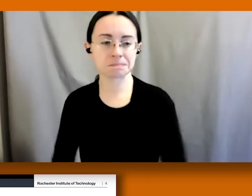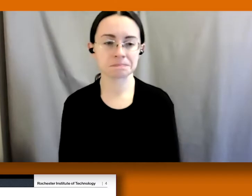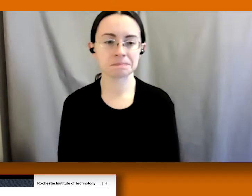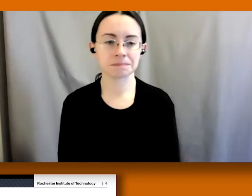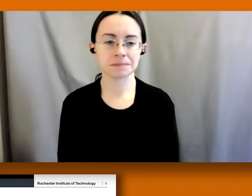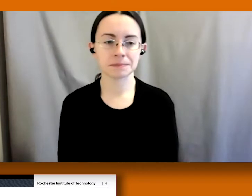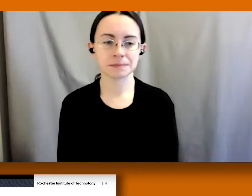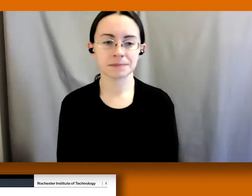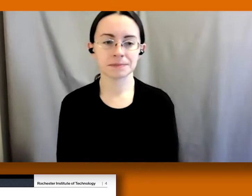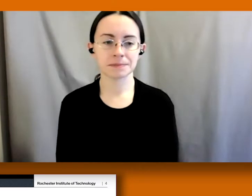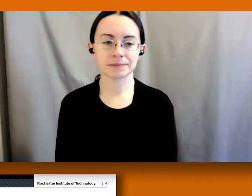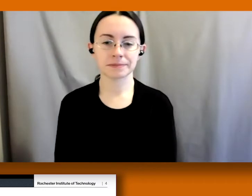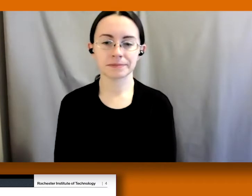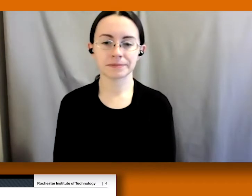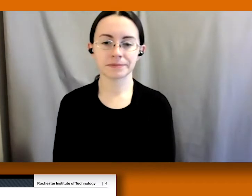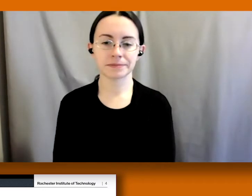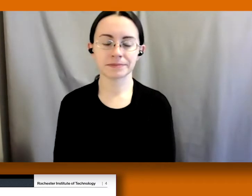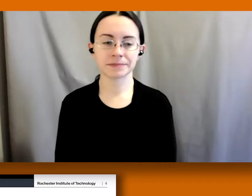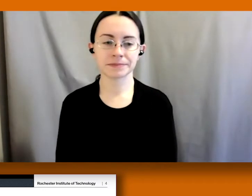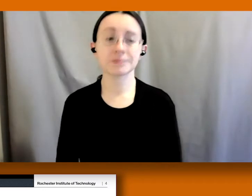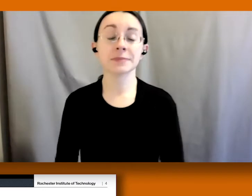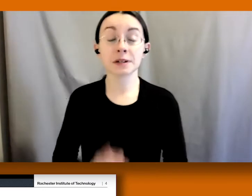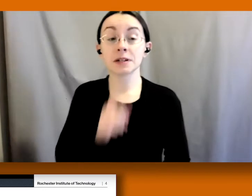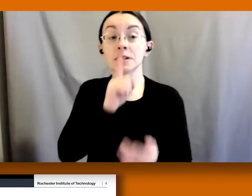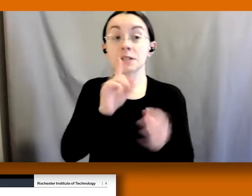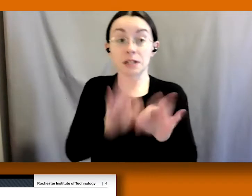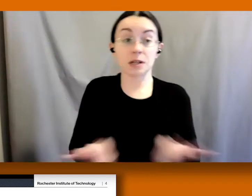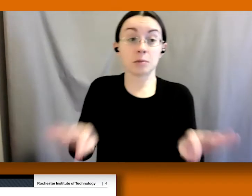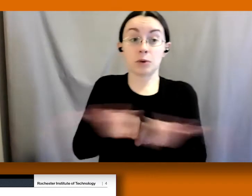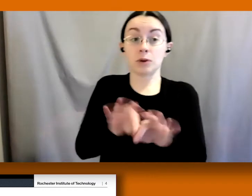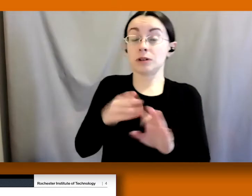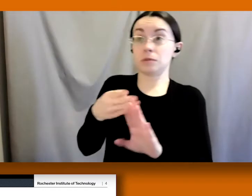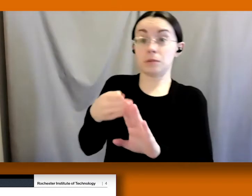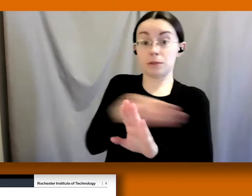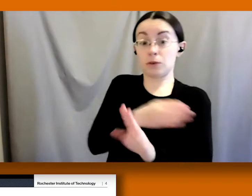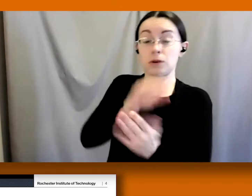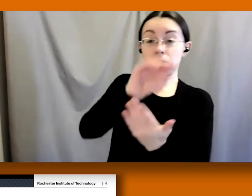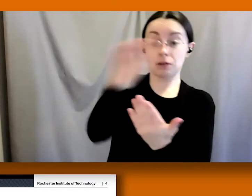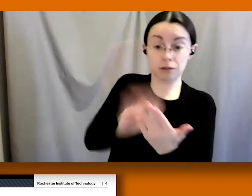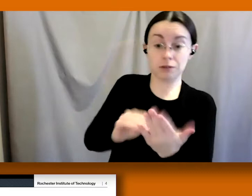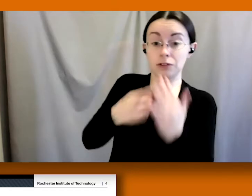So it's important to read through the entire solicitation to make sure you can address those points